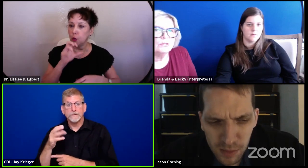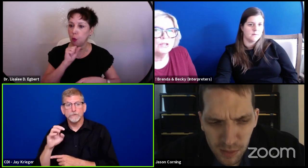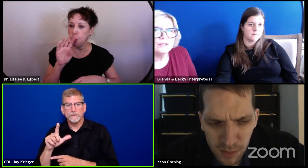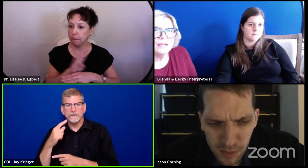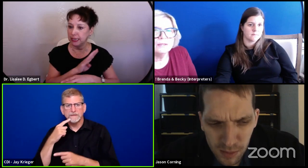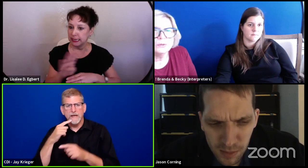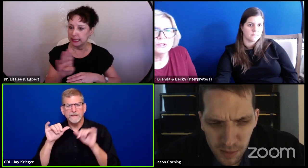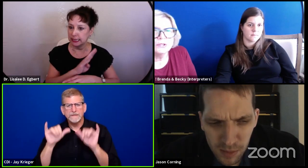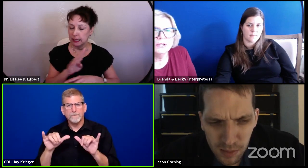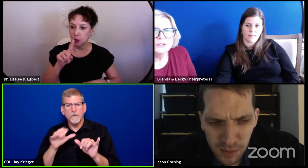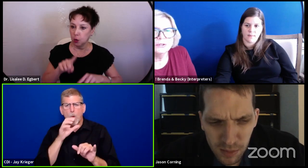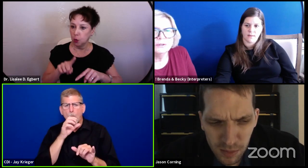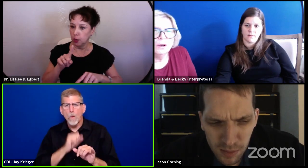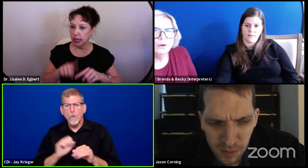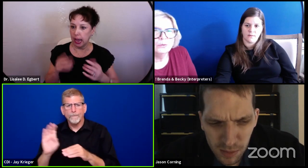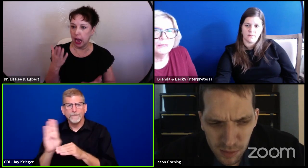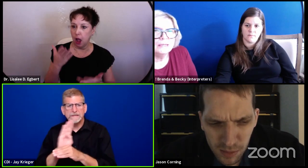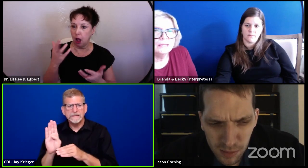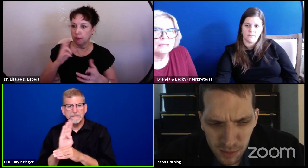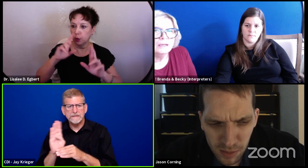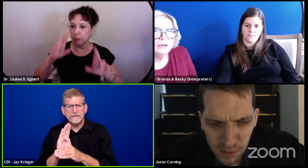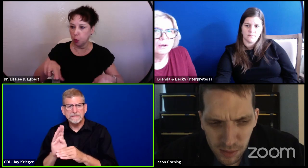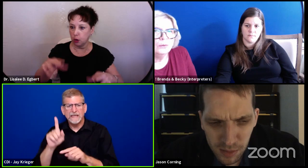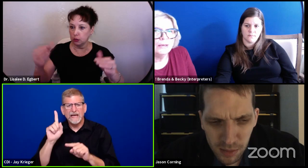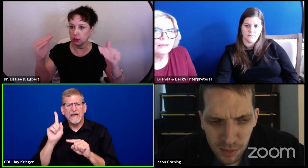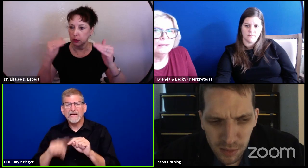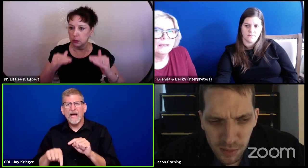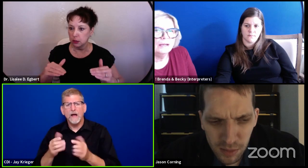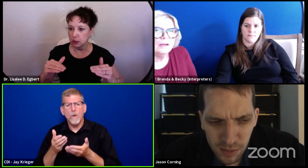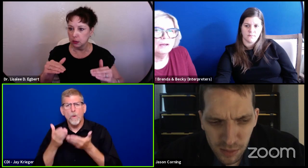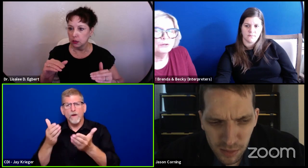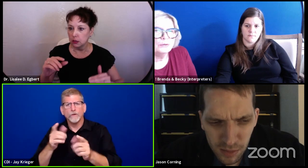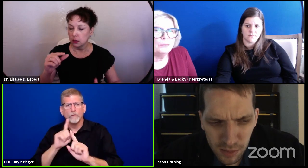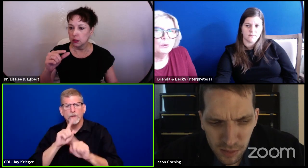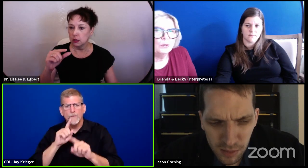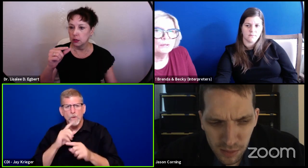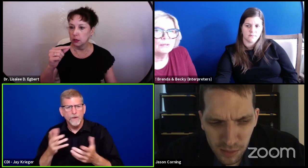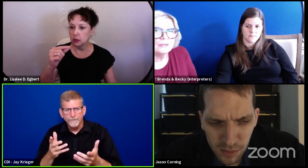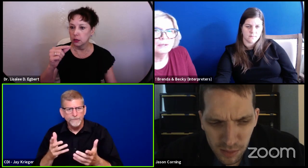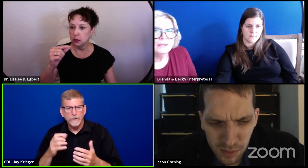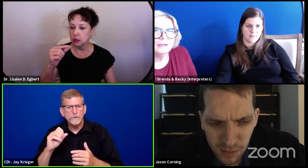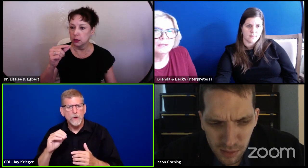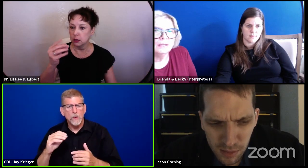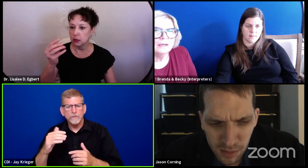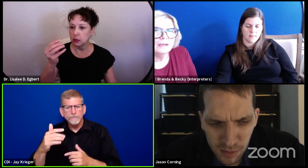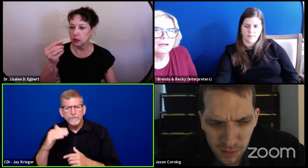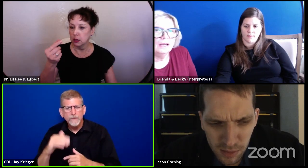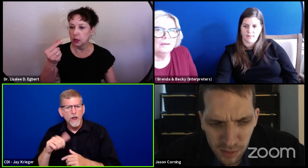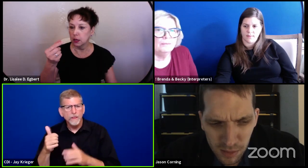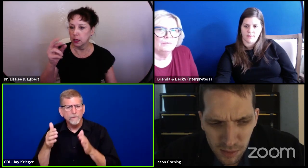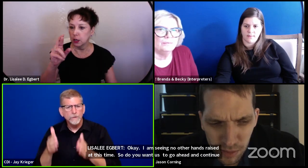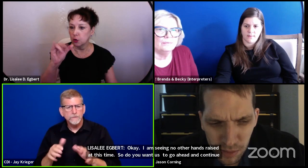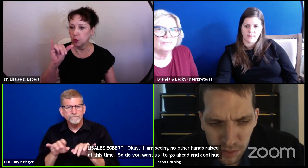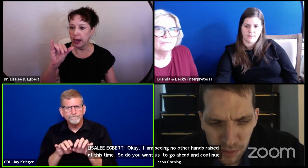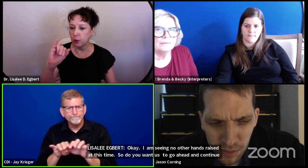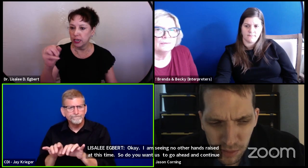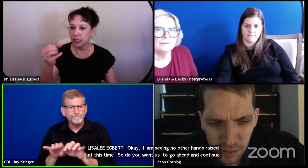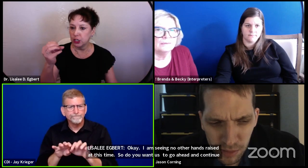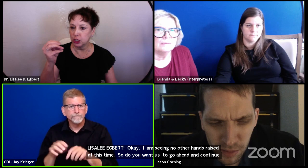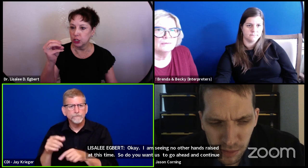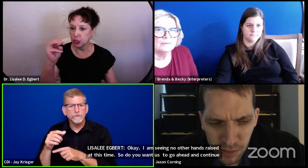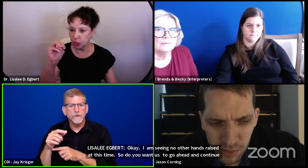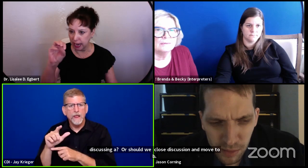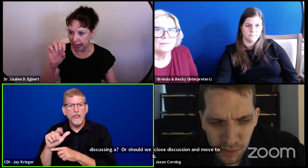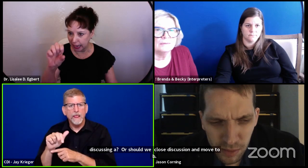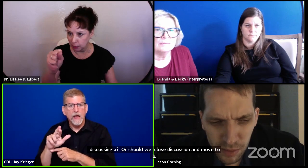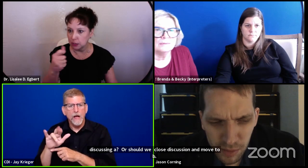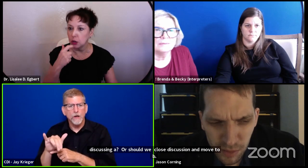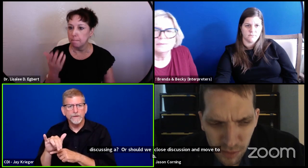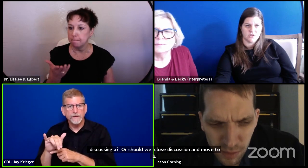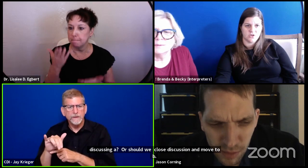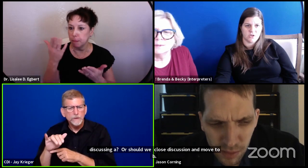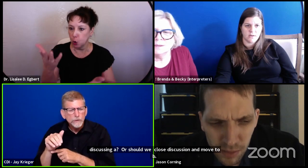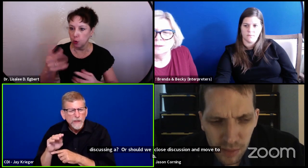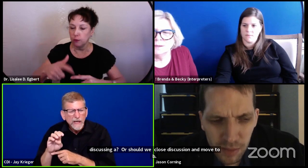Michele says we are still in old business, we cannot offer reports.